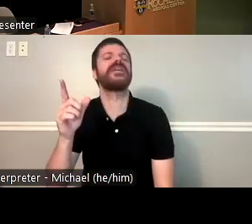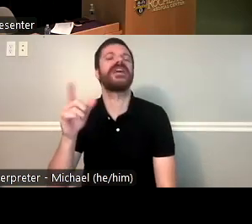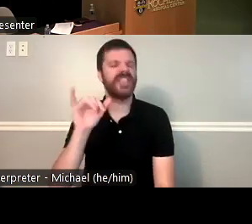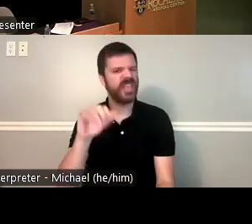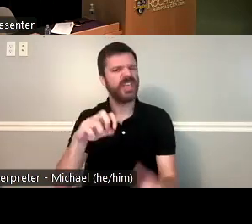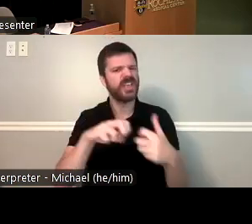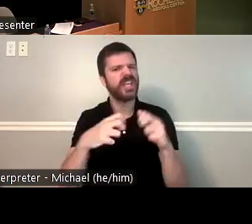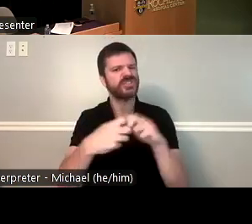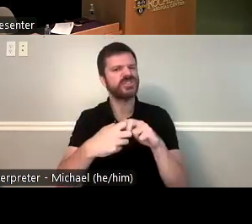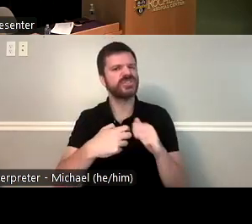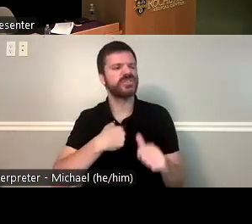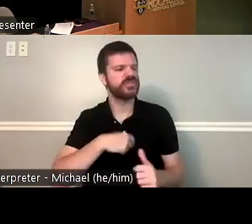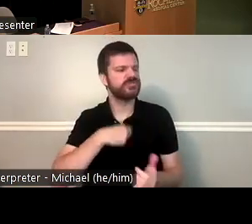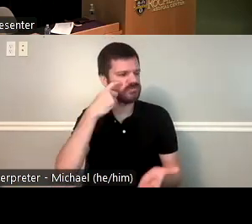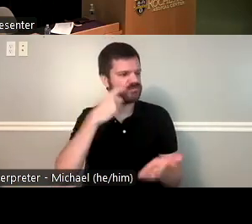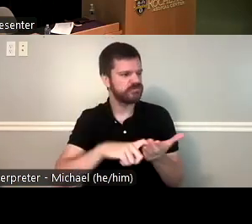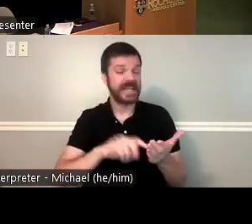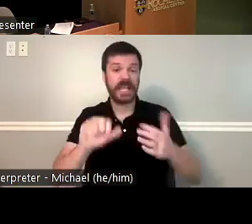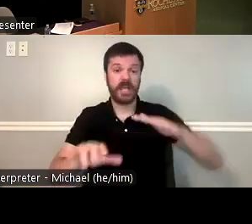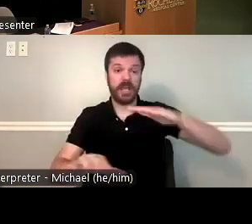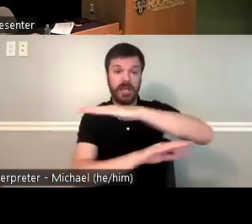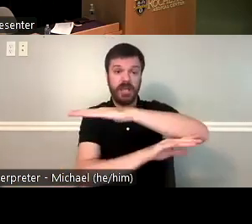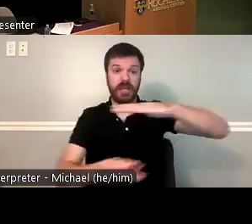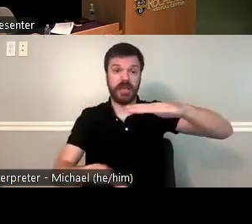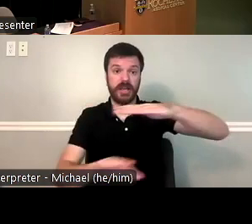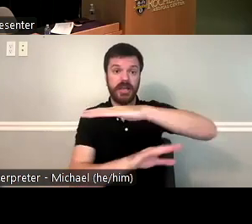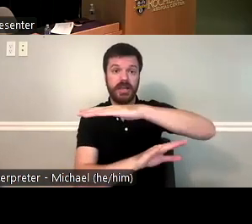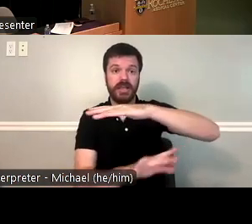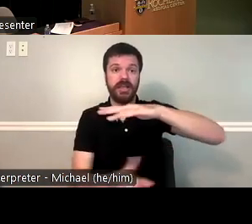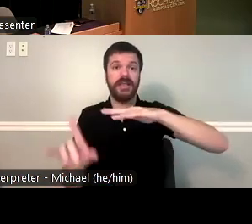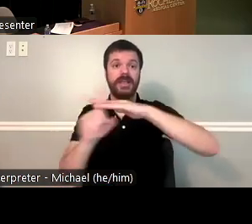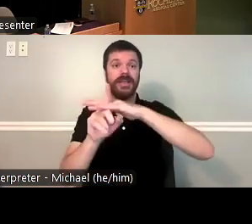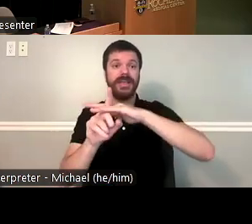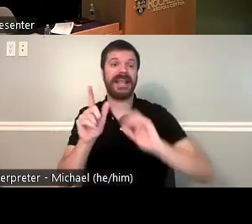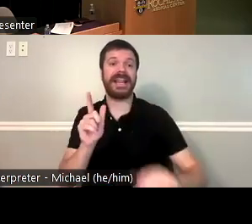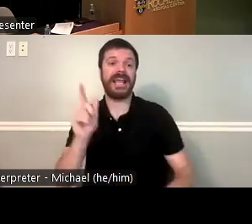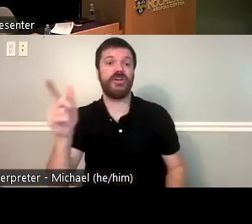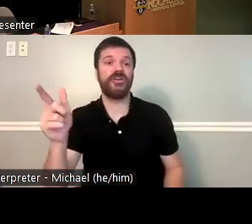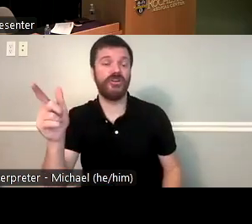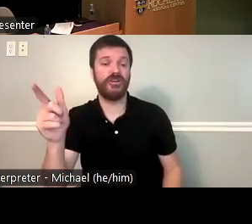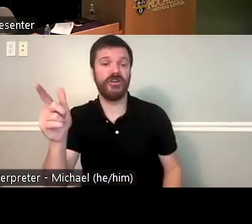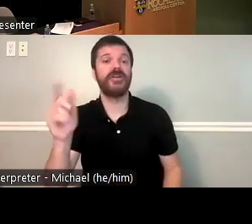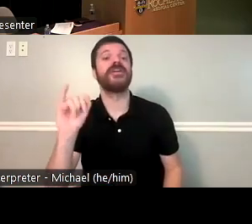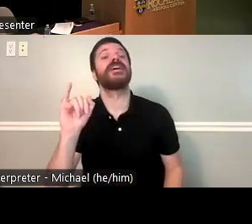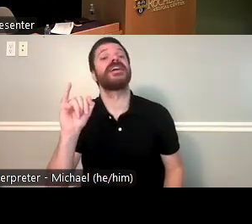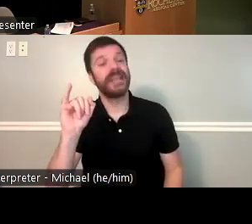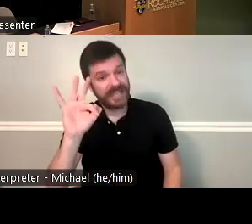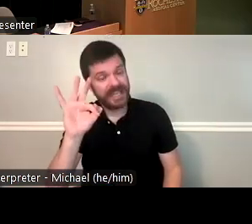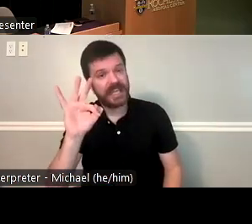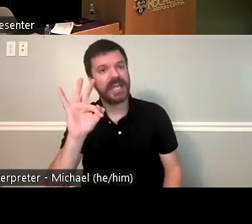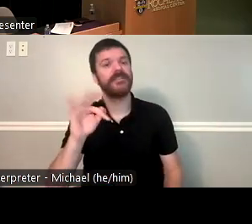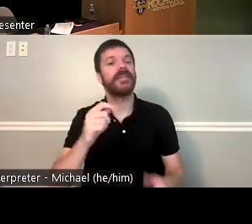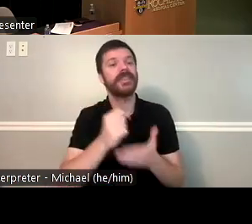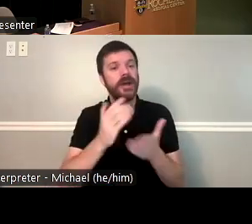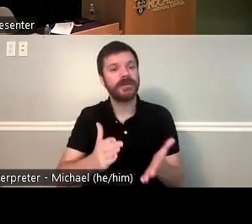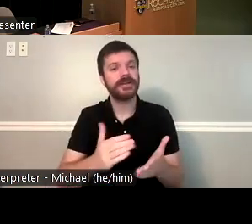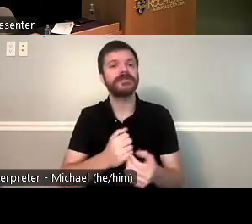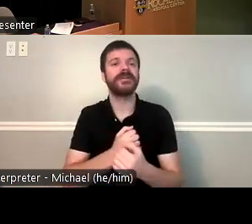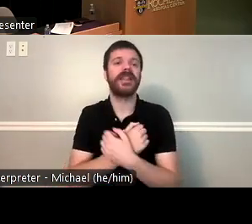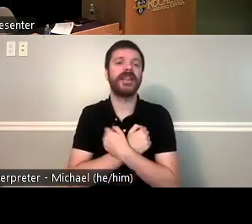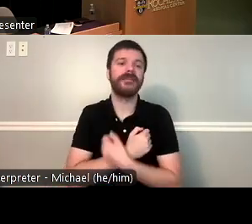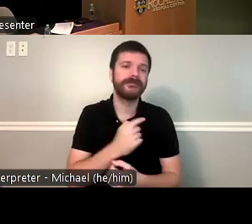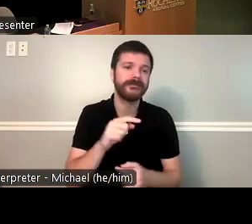we found can come to the for later if therapists and loved ones and families are not not helping